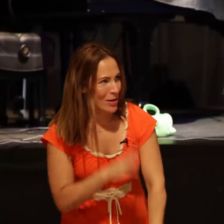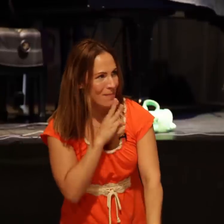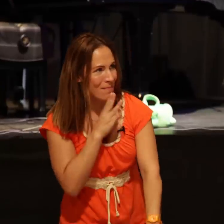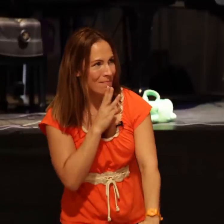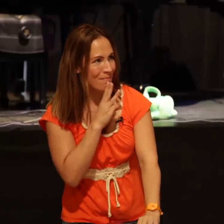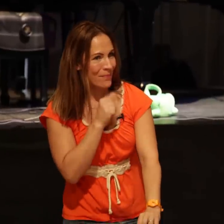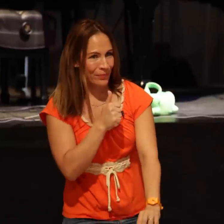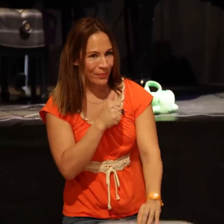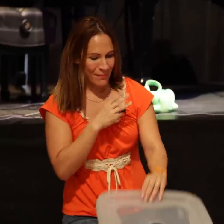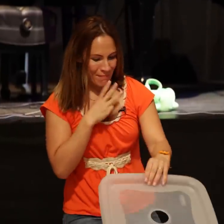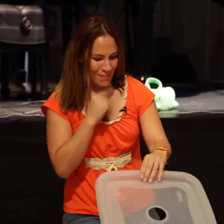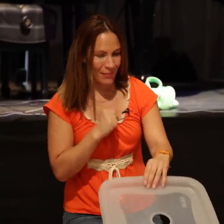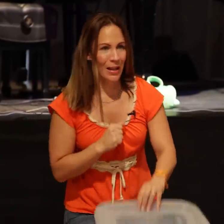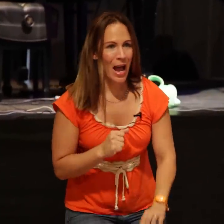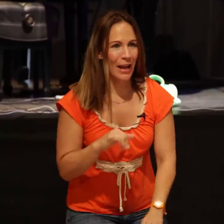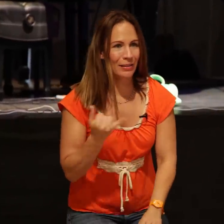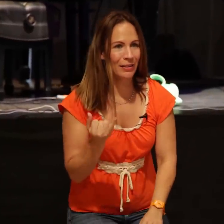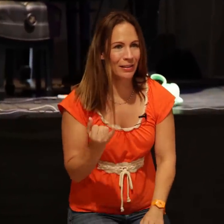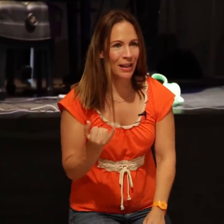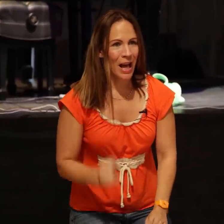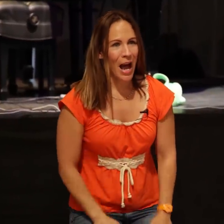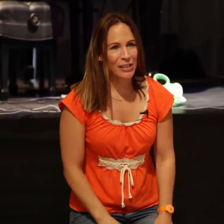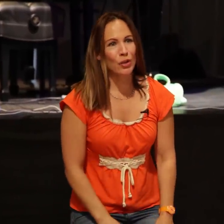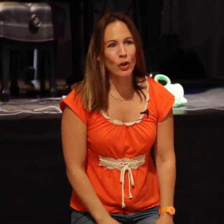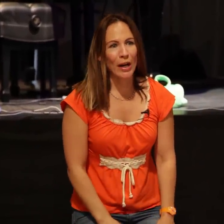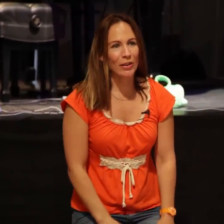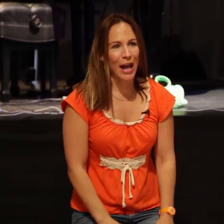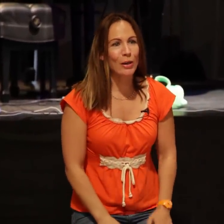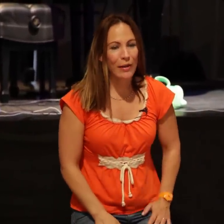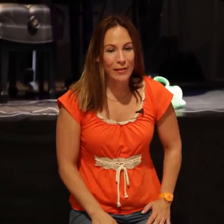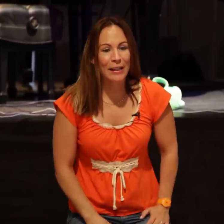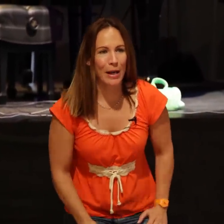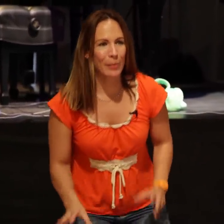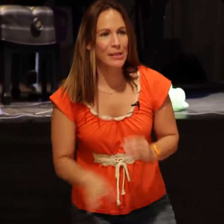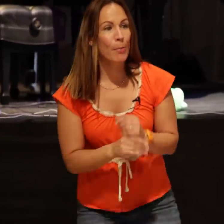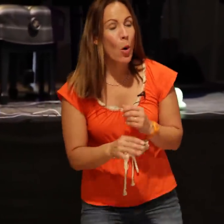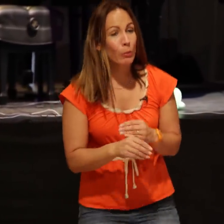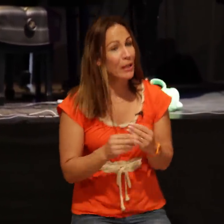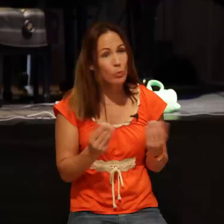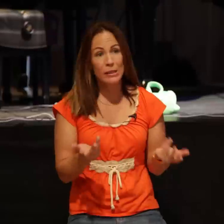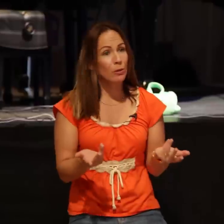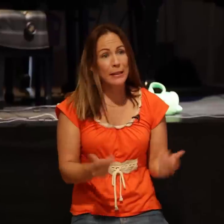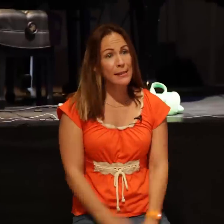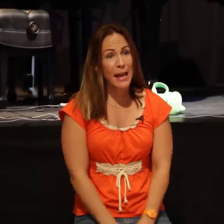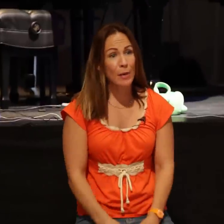It's like second nature. I'm talking just signing back. That's true. I don't have to think about it, but it was literally the same.